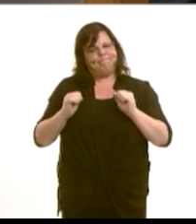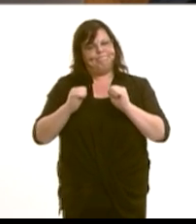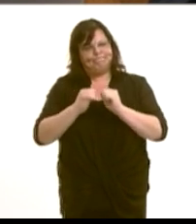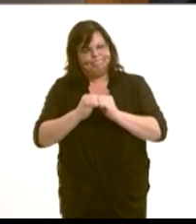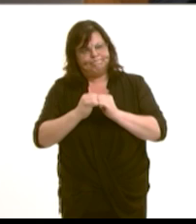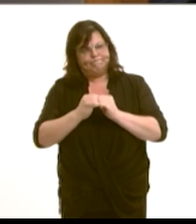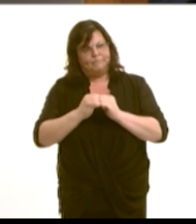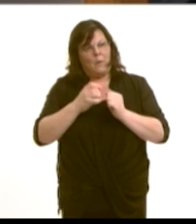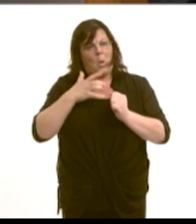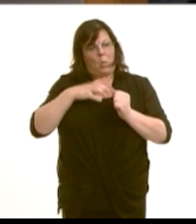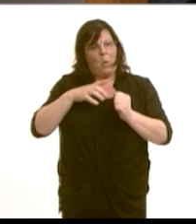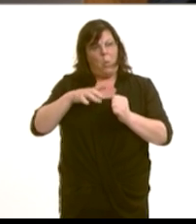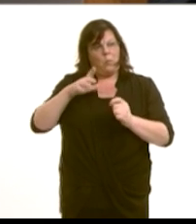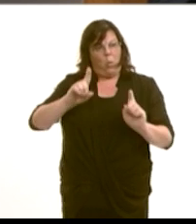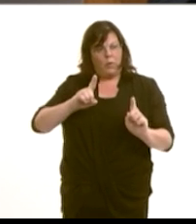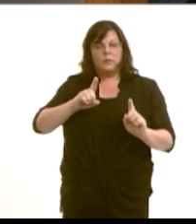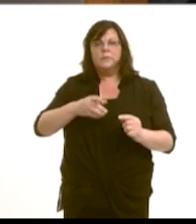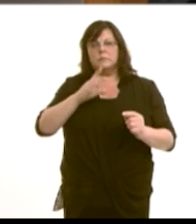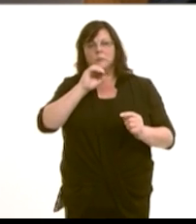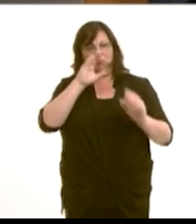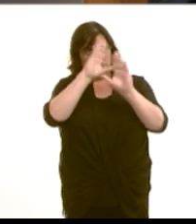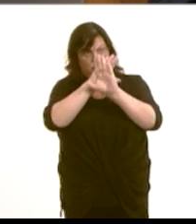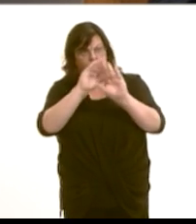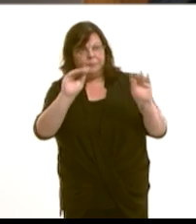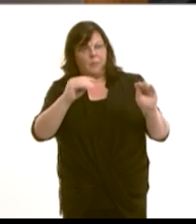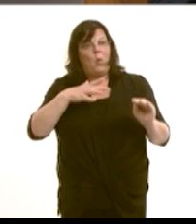Iím quite happy to share it with the Chamber: that is, first, that we will explore every